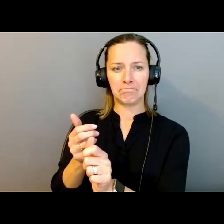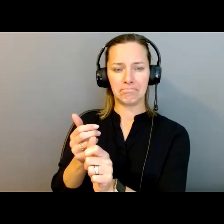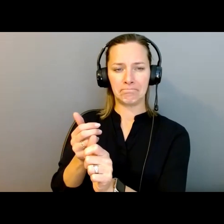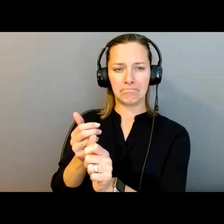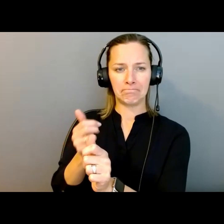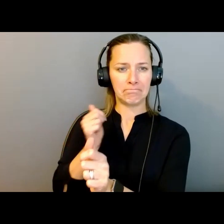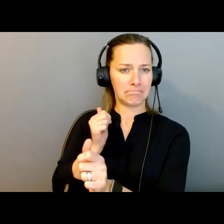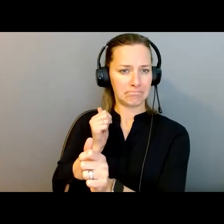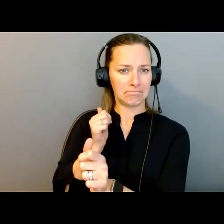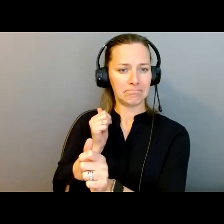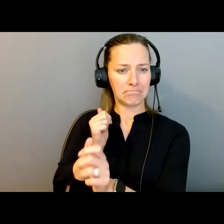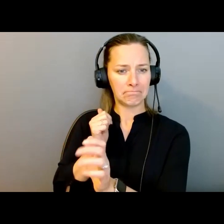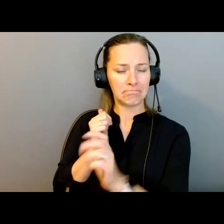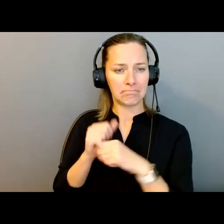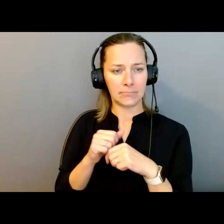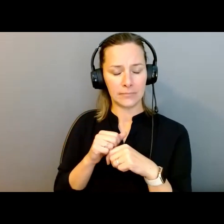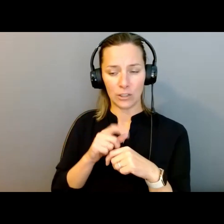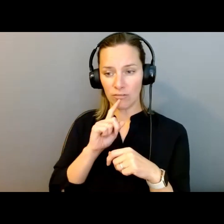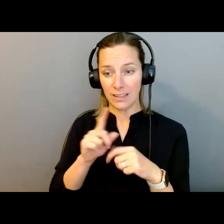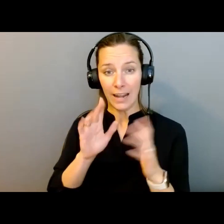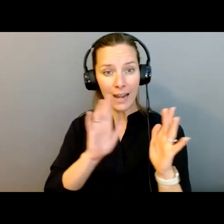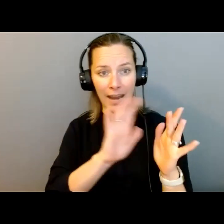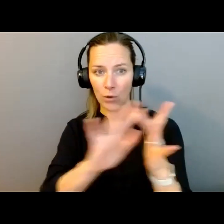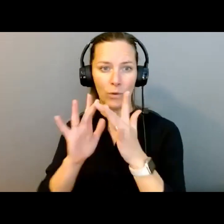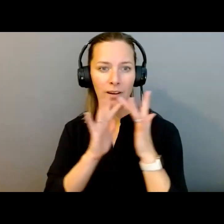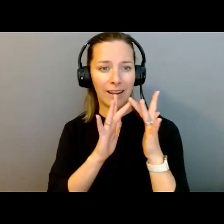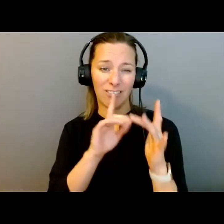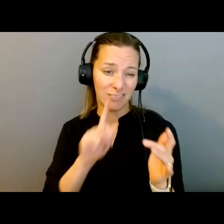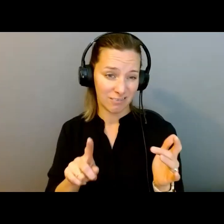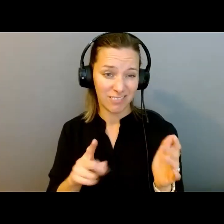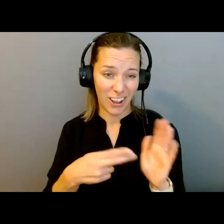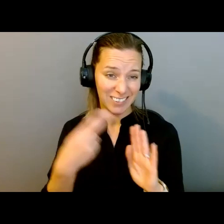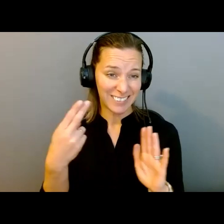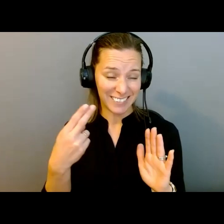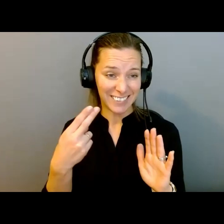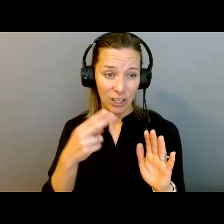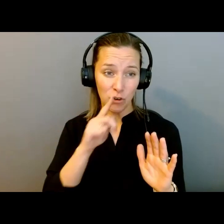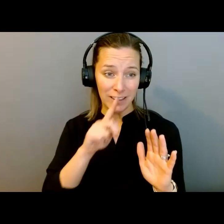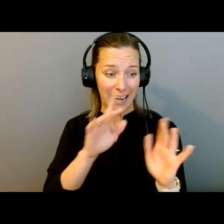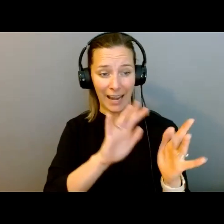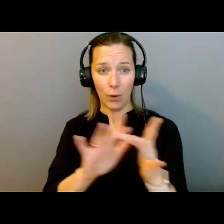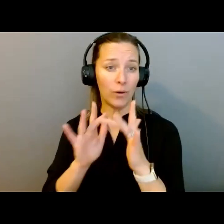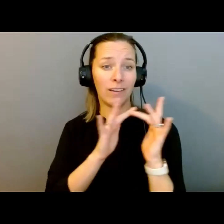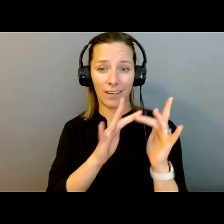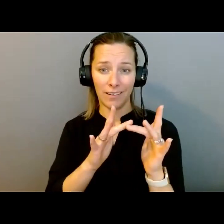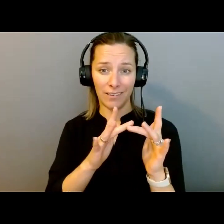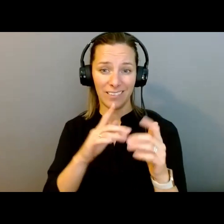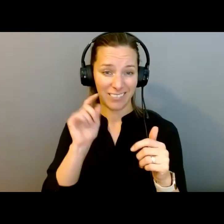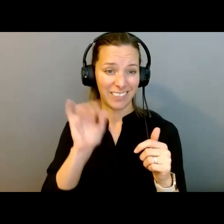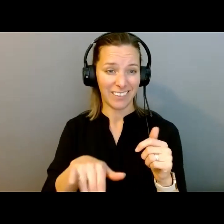really, it's networking. I hate to say it, but it is really about networking. It is about